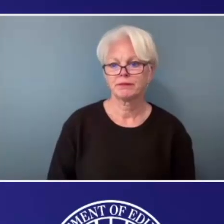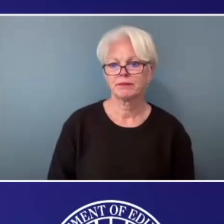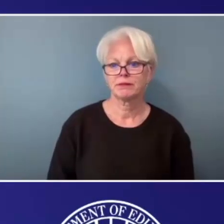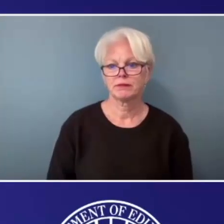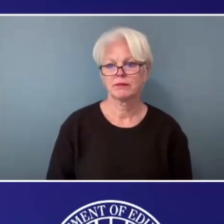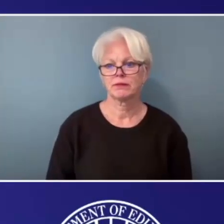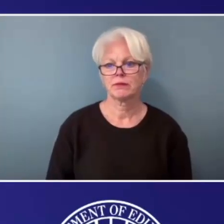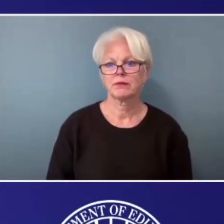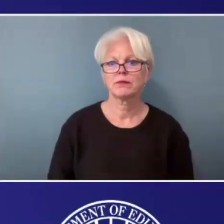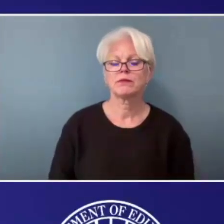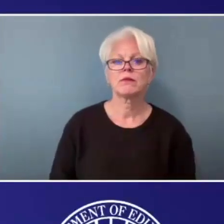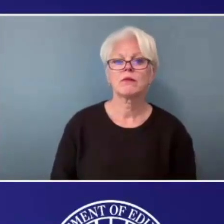Did I miss anyone?